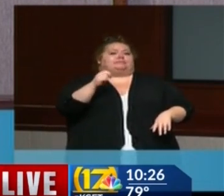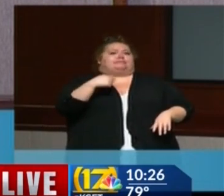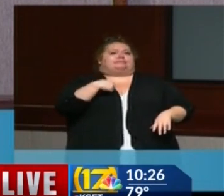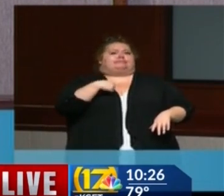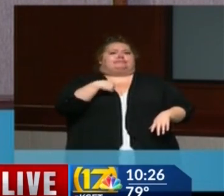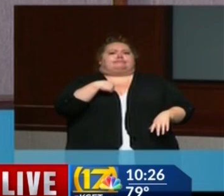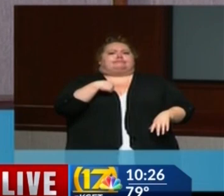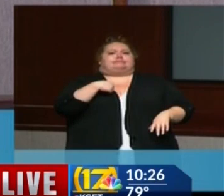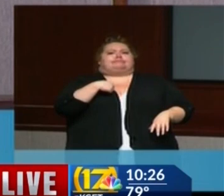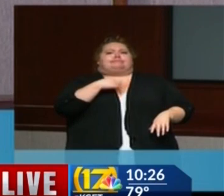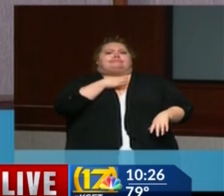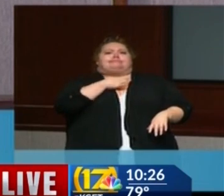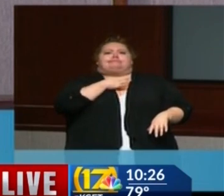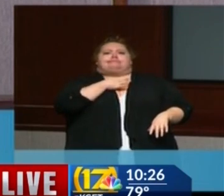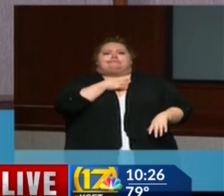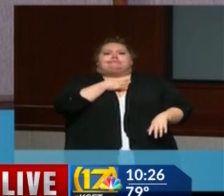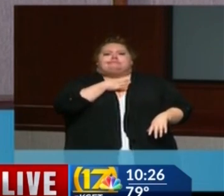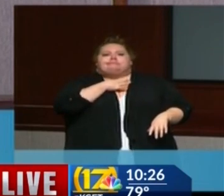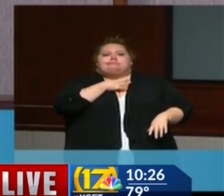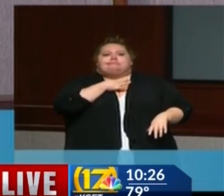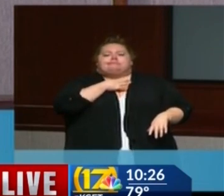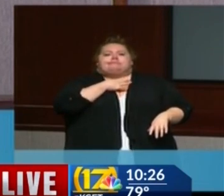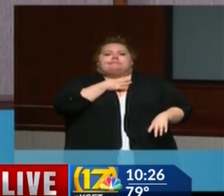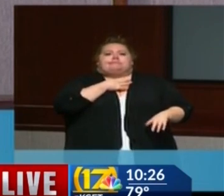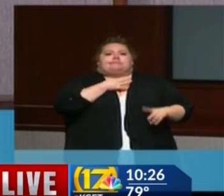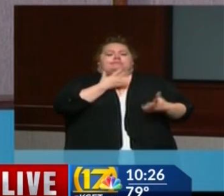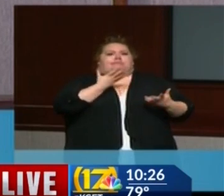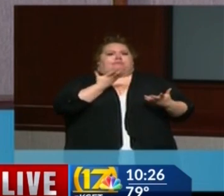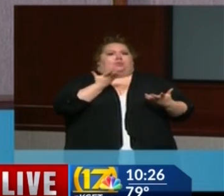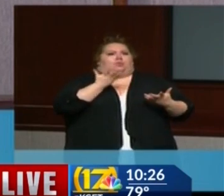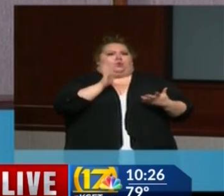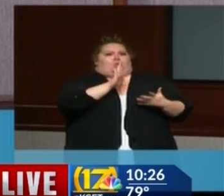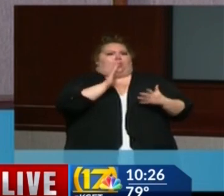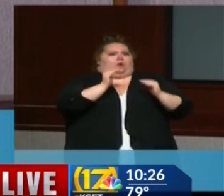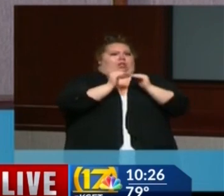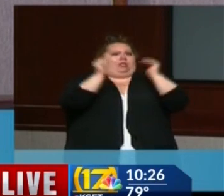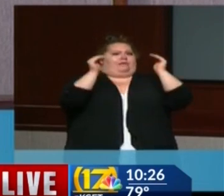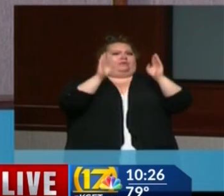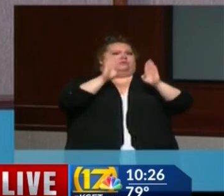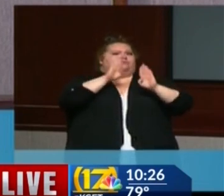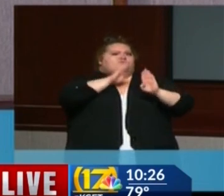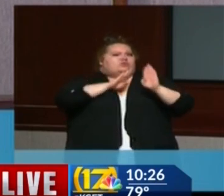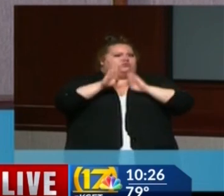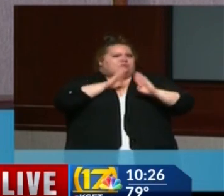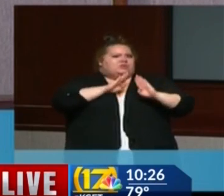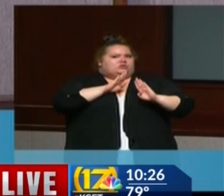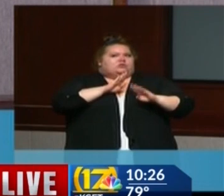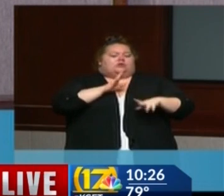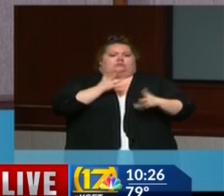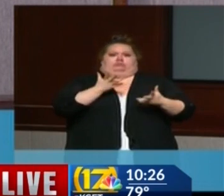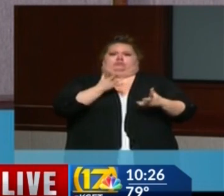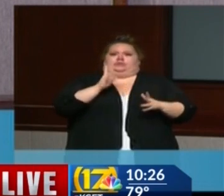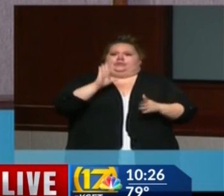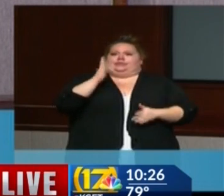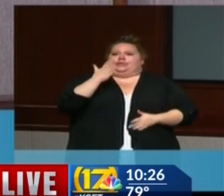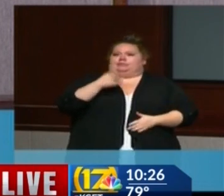STARTING AT THE TOP OF THE LIST, WE HAVE THE BAKERSFIELD CALIFORNIAN ON THE LINE. Reporter: MY QUESTION IS, I'M WONDERING WHAT IS -- WHAT IS THE